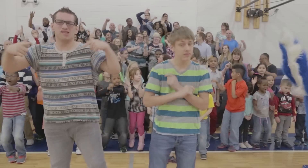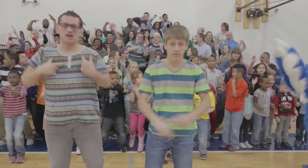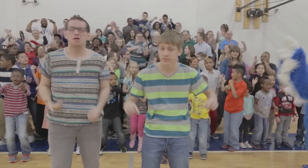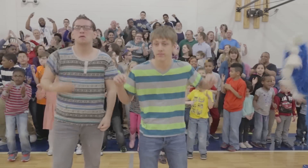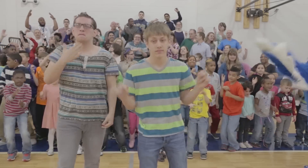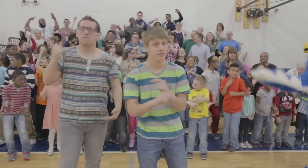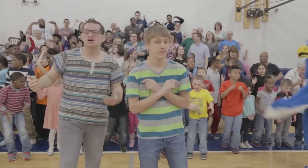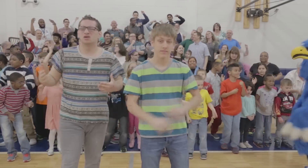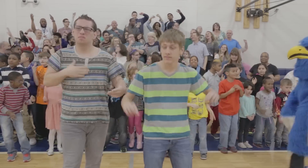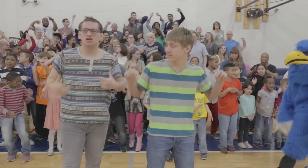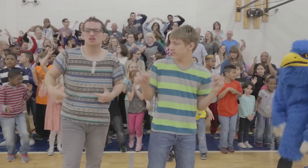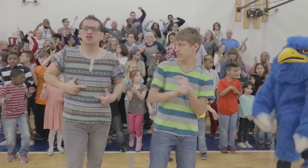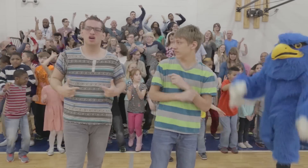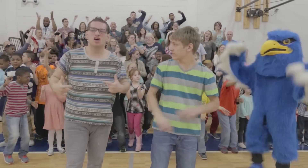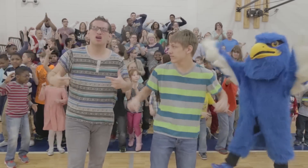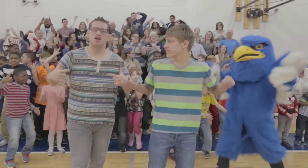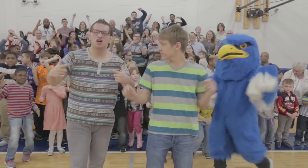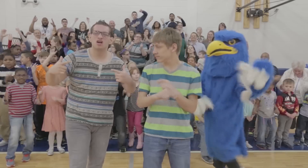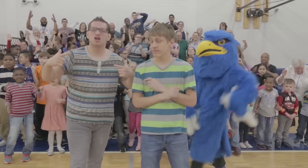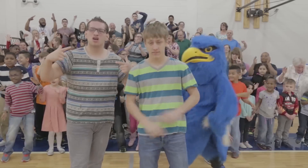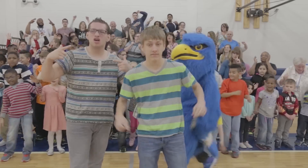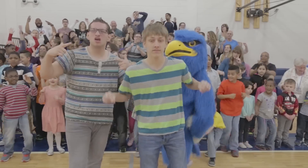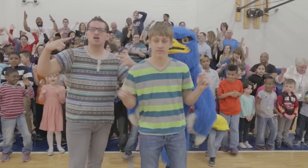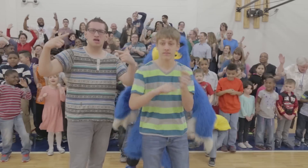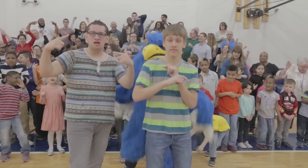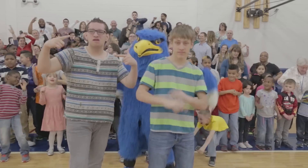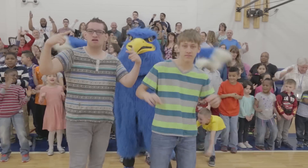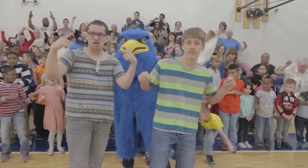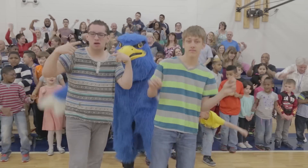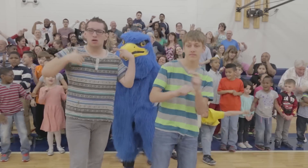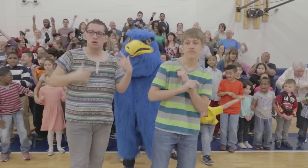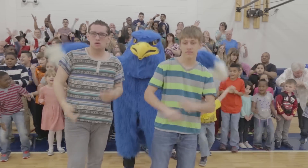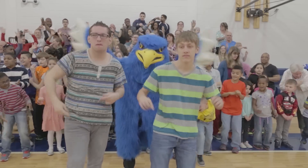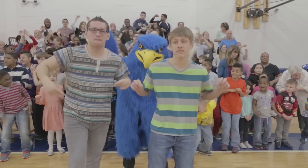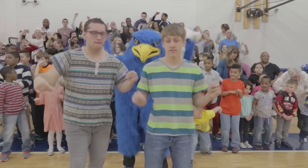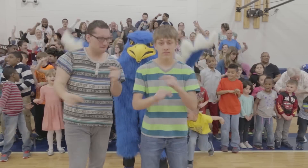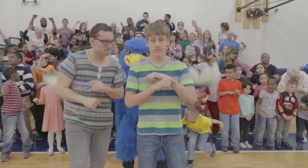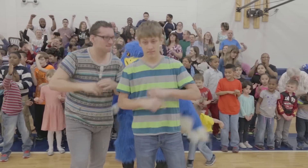My li-i-i-ife Oo-o-o-o-o